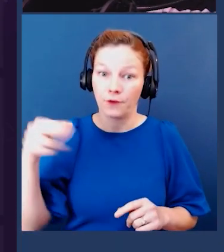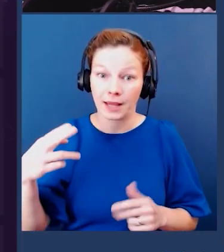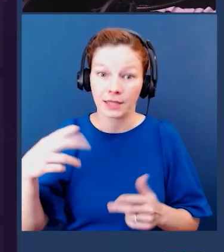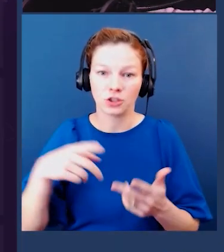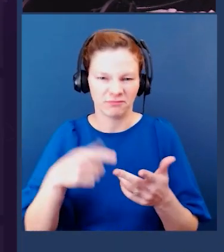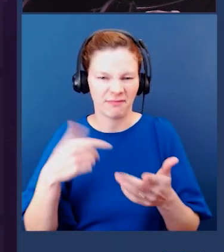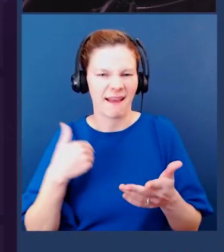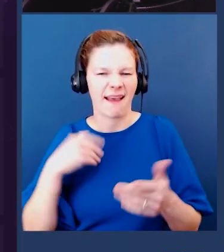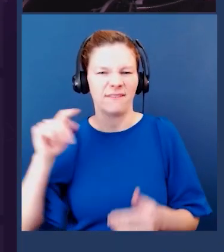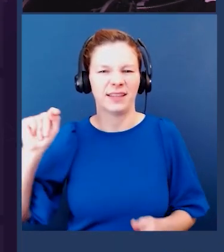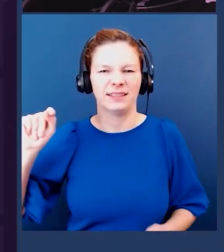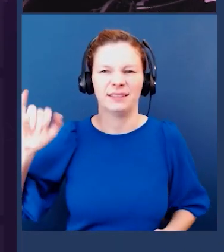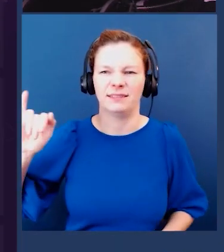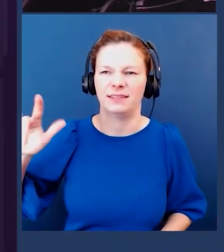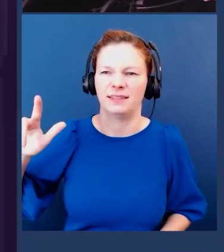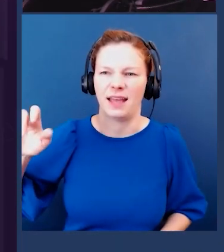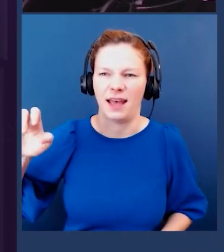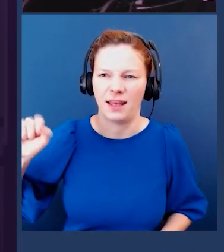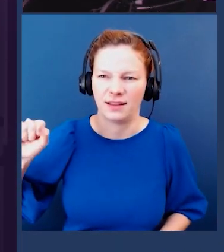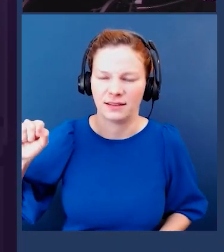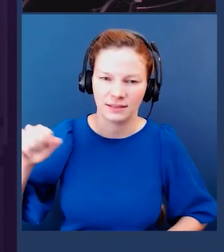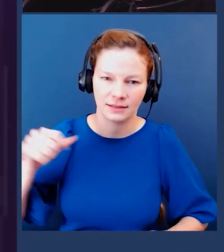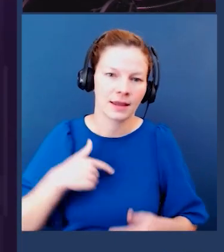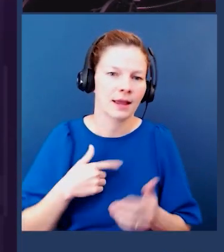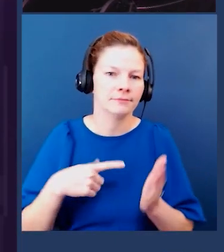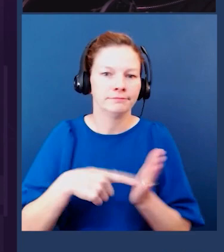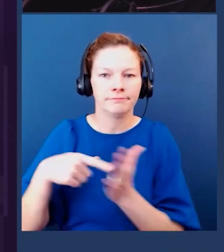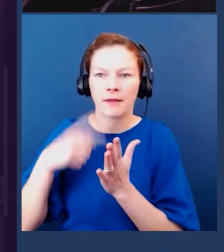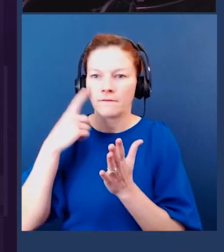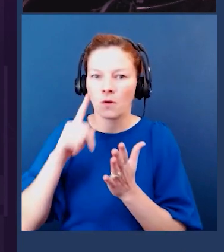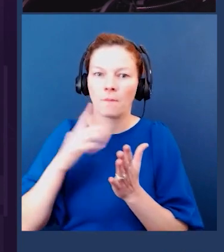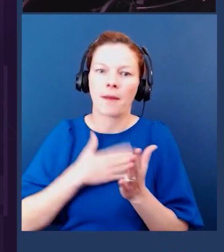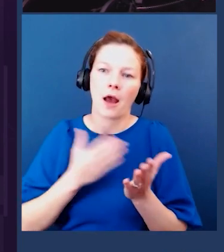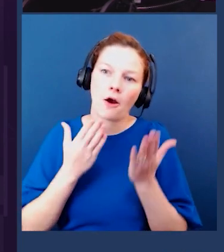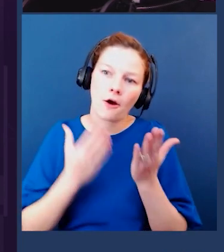so different tiles I'd built for my offers and I go on here with the basic offers.